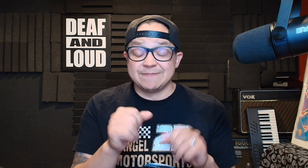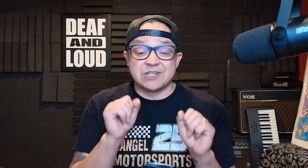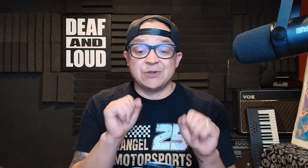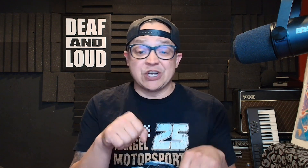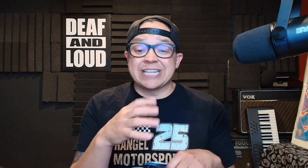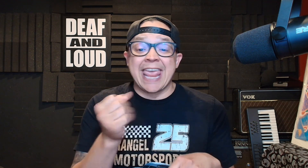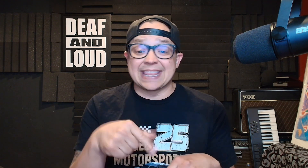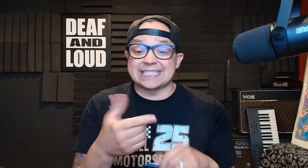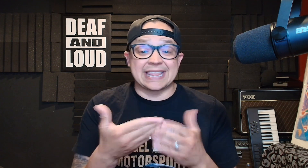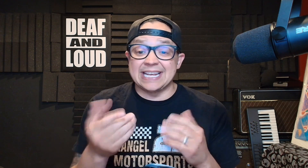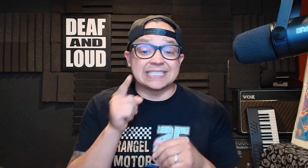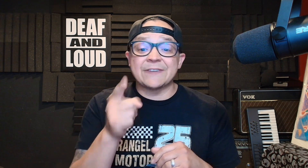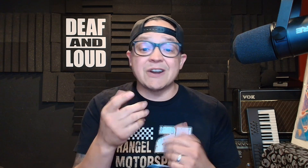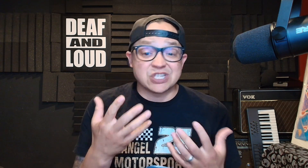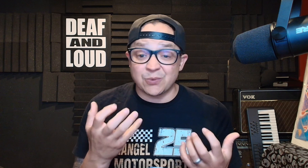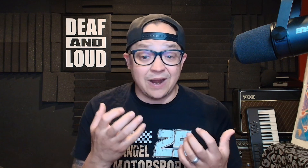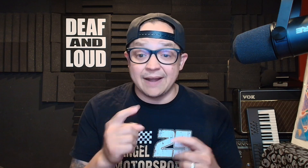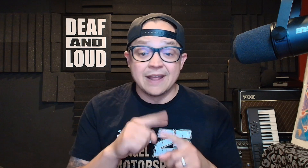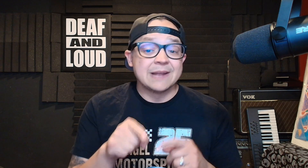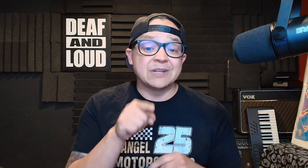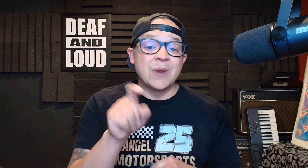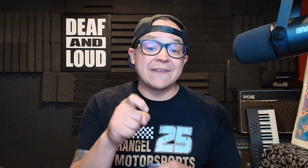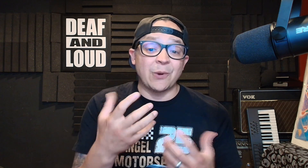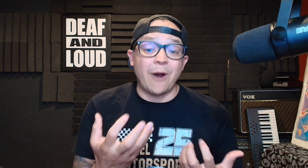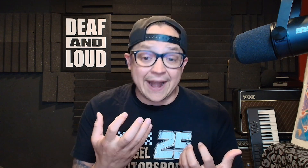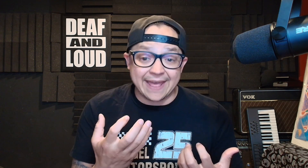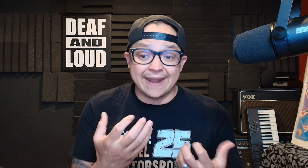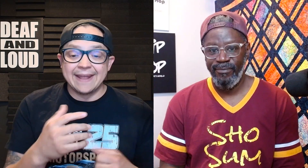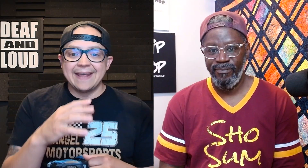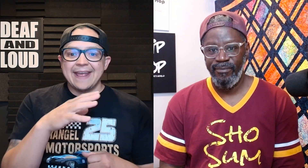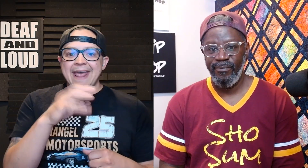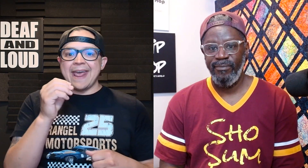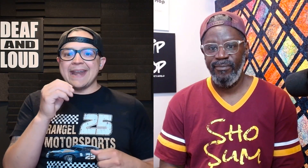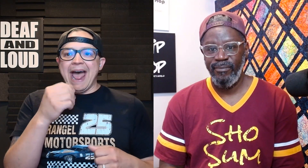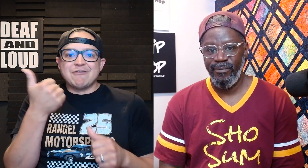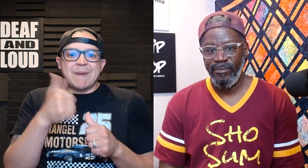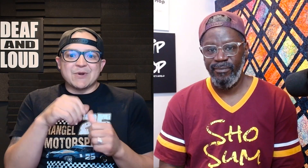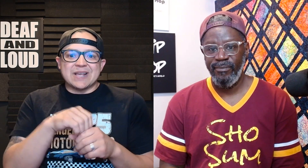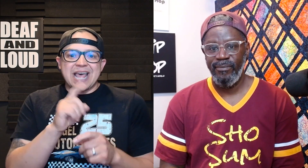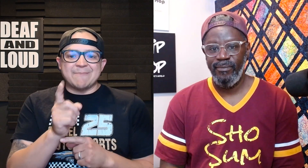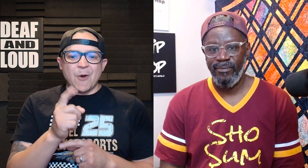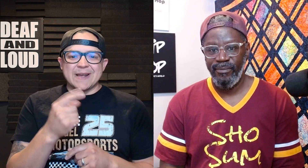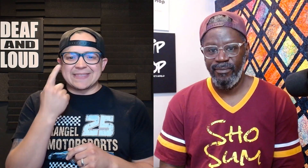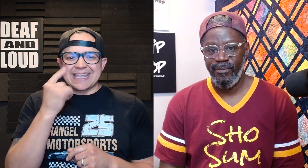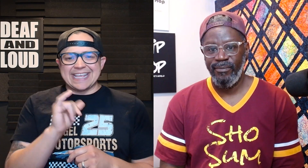You could take this thing as far as you want, but you have to want it." And I remember in that moment thinking,